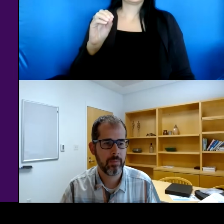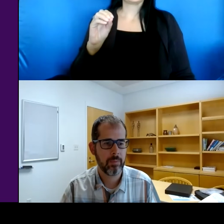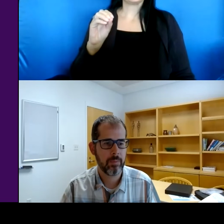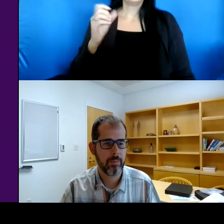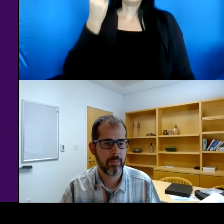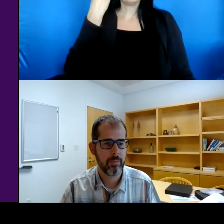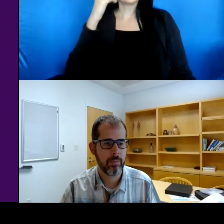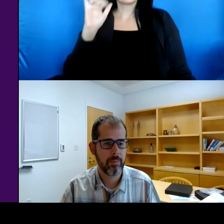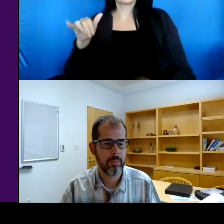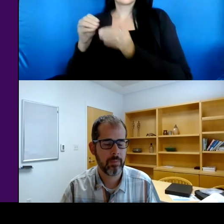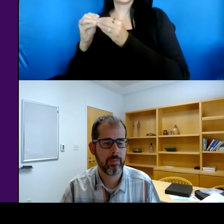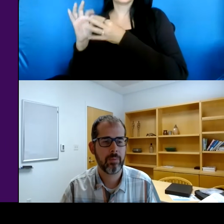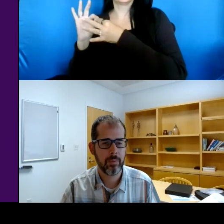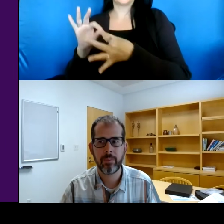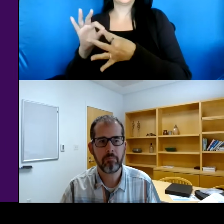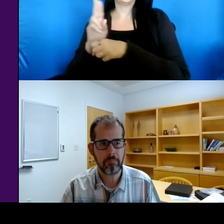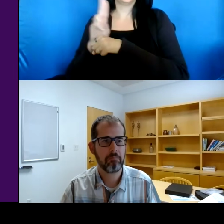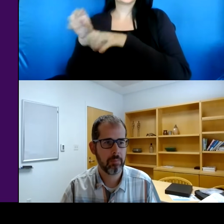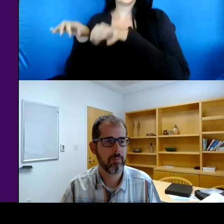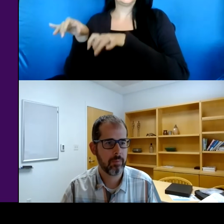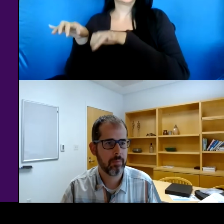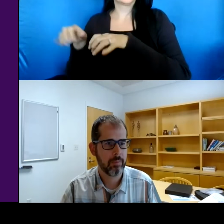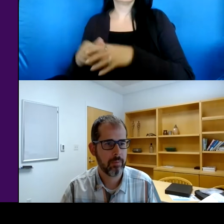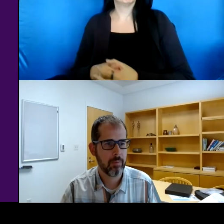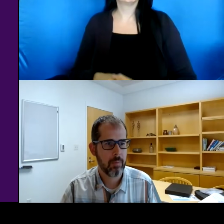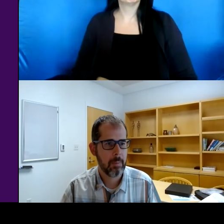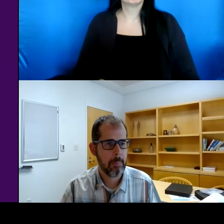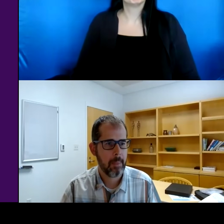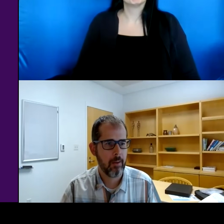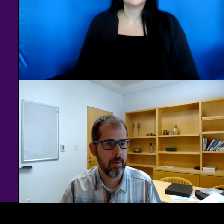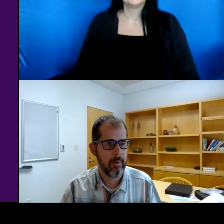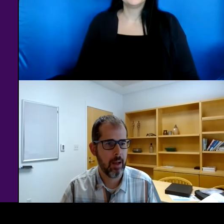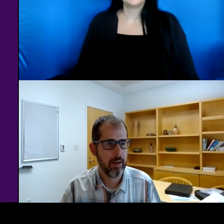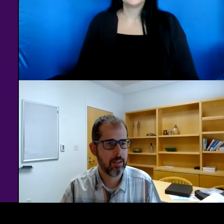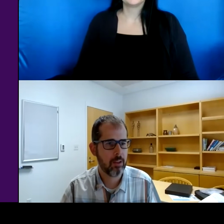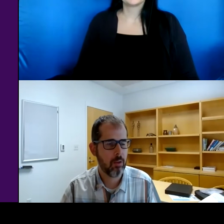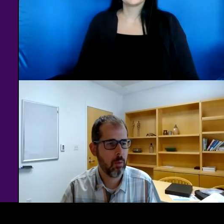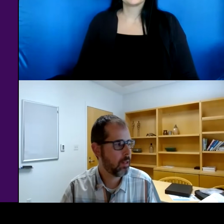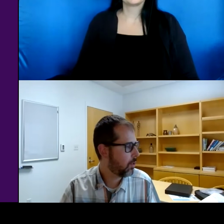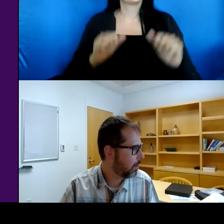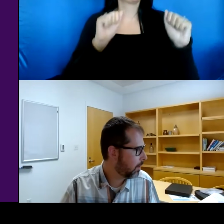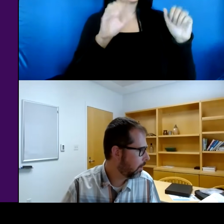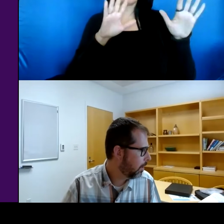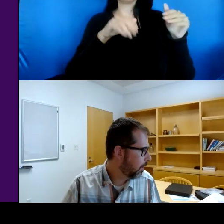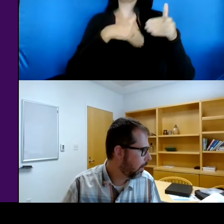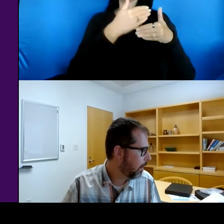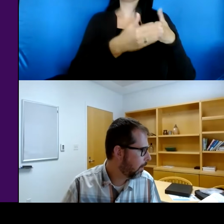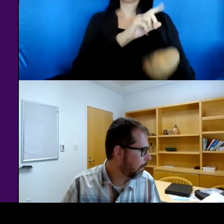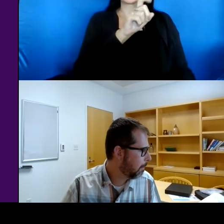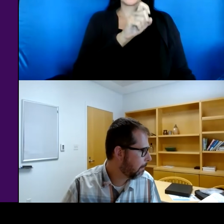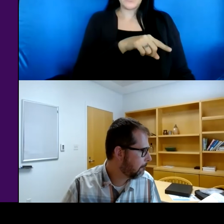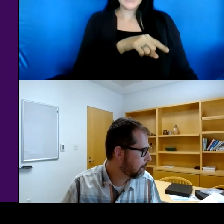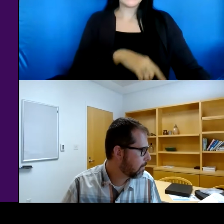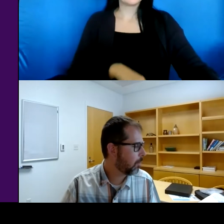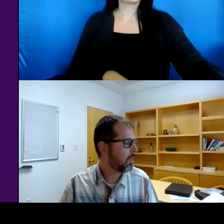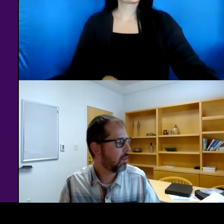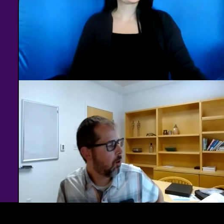a keyboard. >> Jonathan: Okay, next question, so there